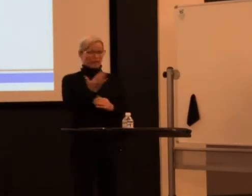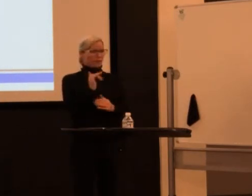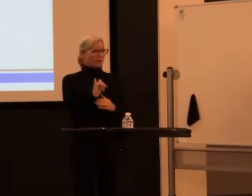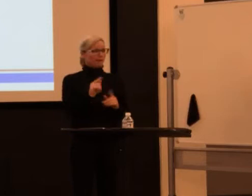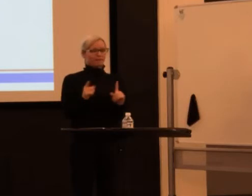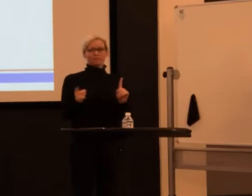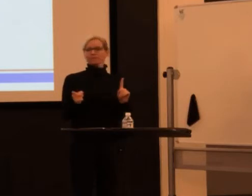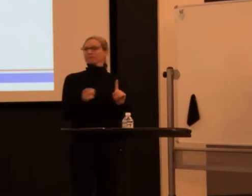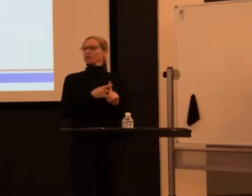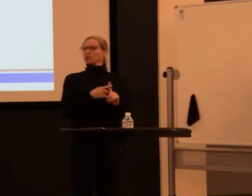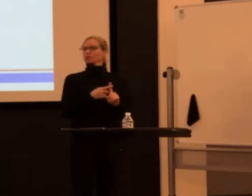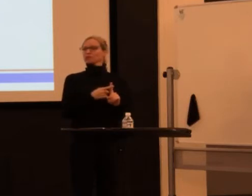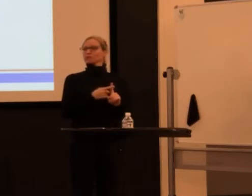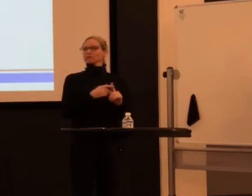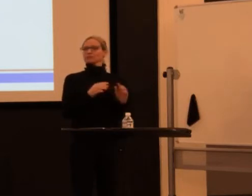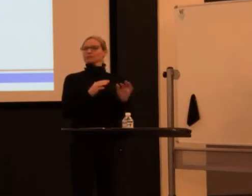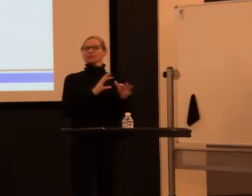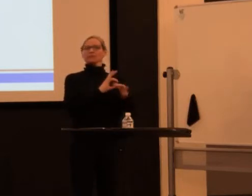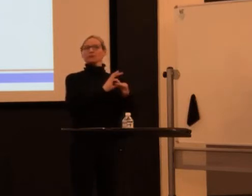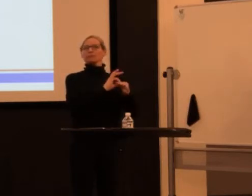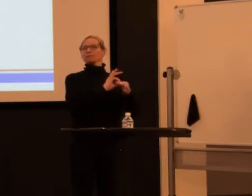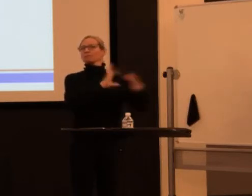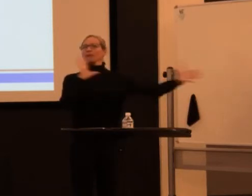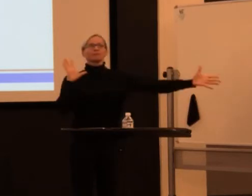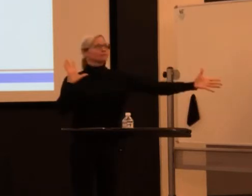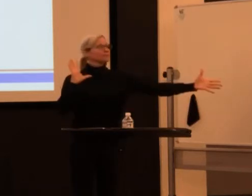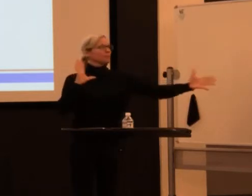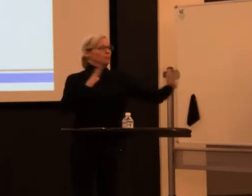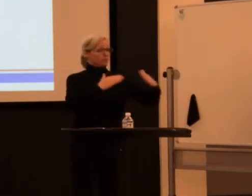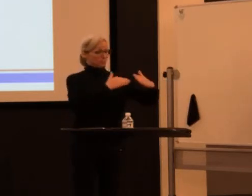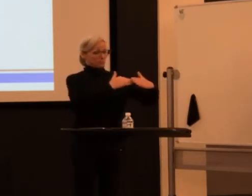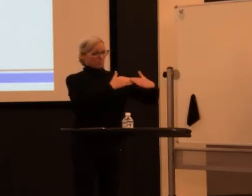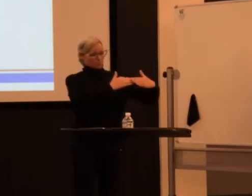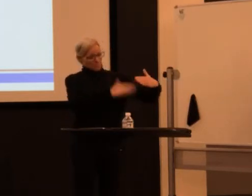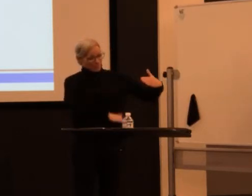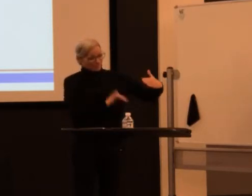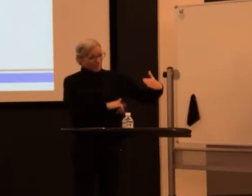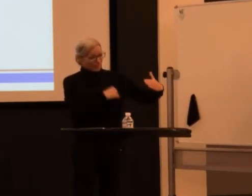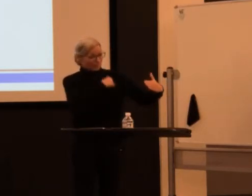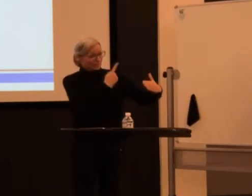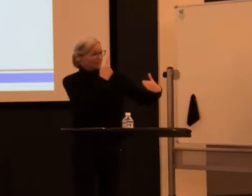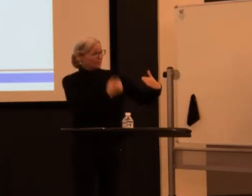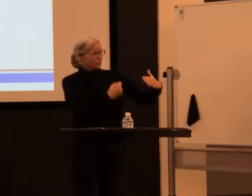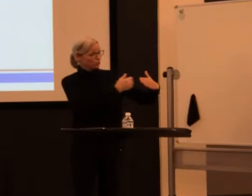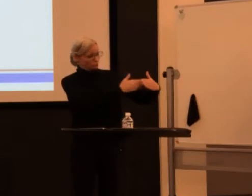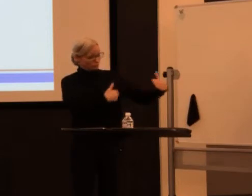less than a year ago, we still can file the patent application for it in the US.